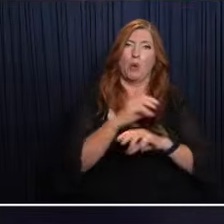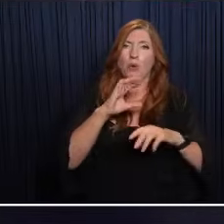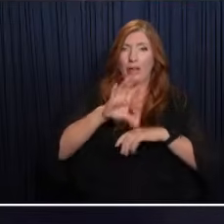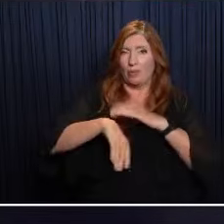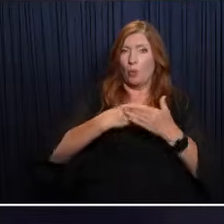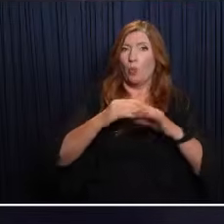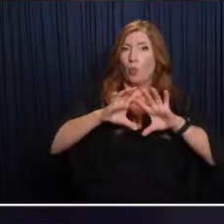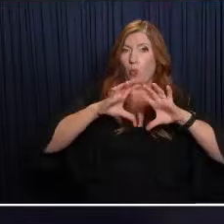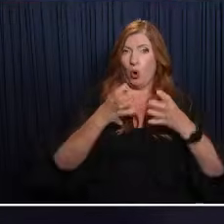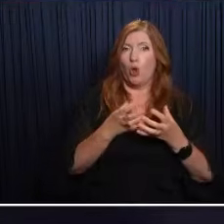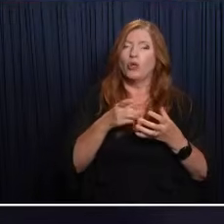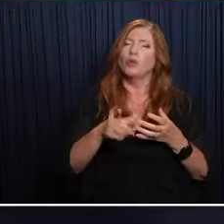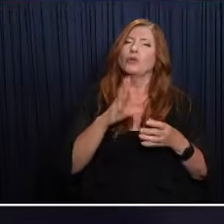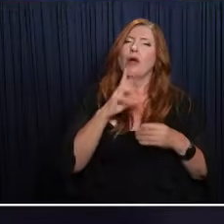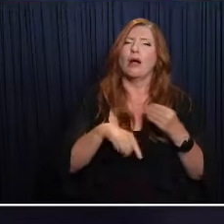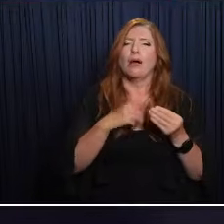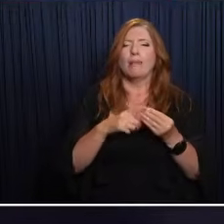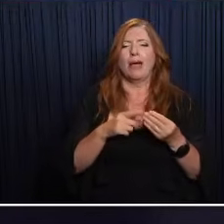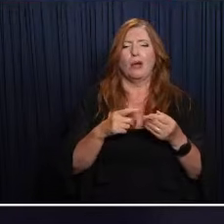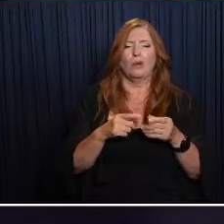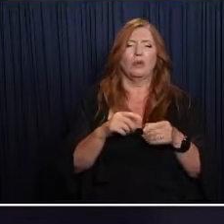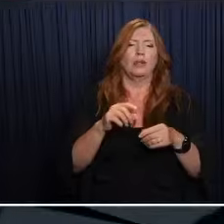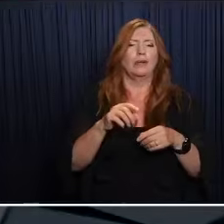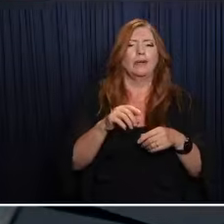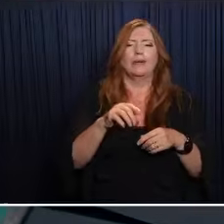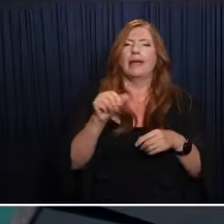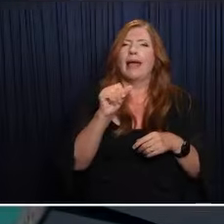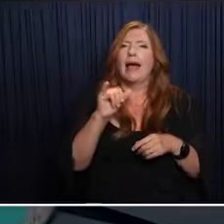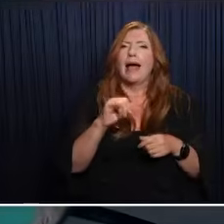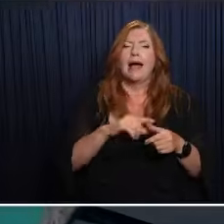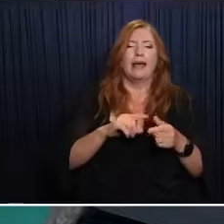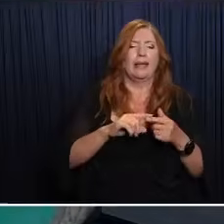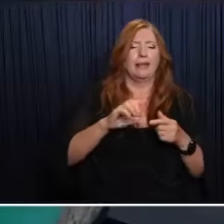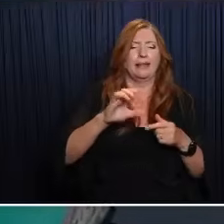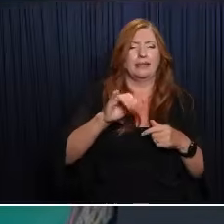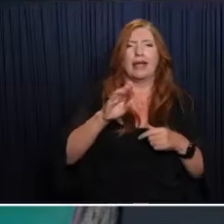GLOBAL POWER OF THIS WORLD.